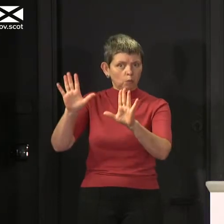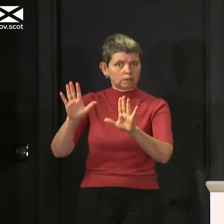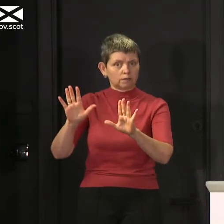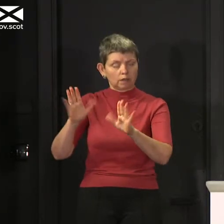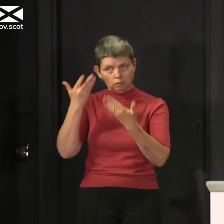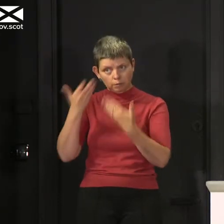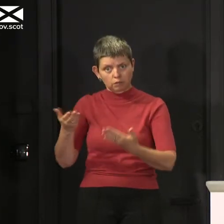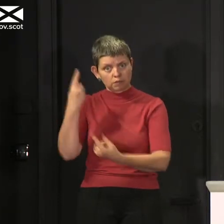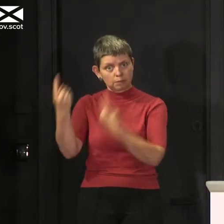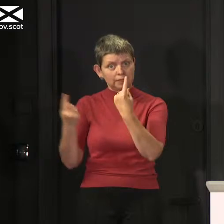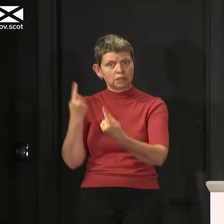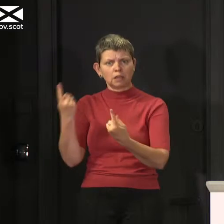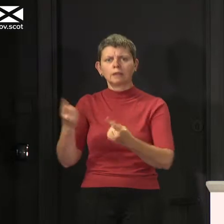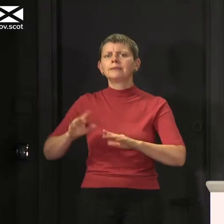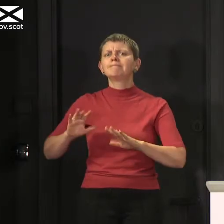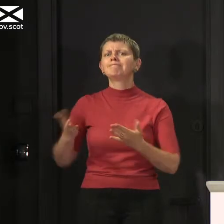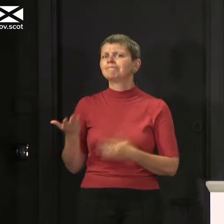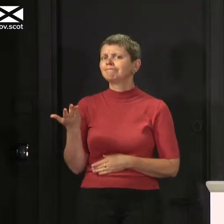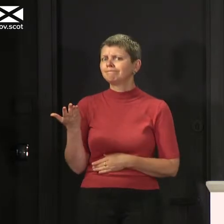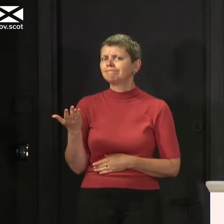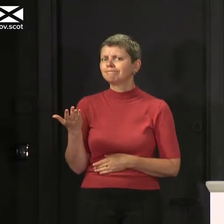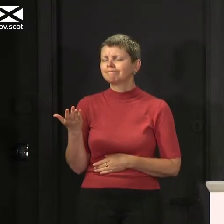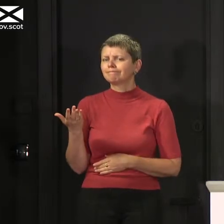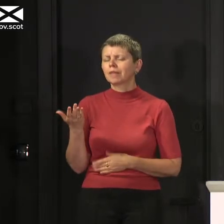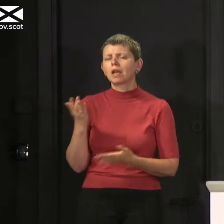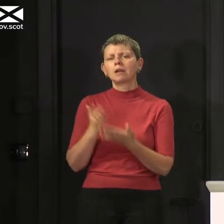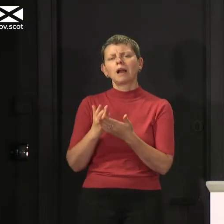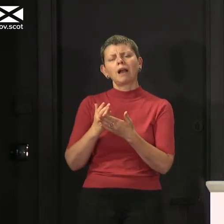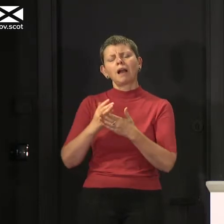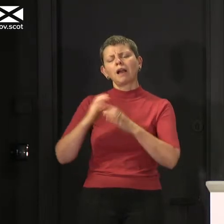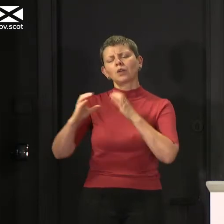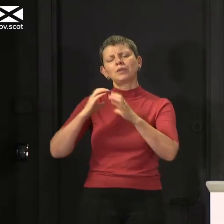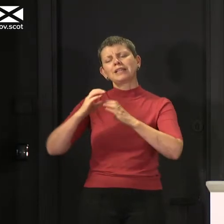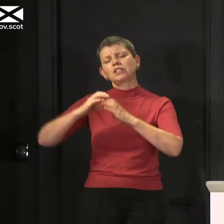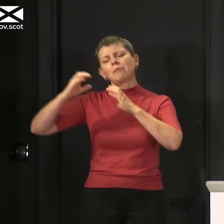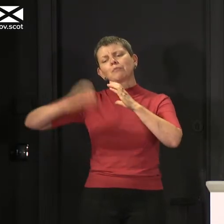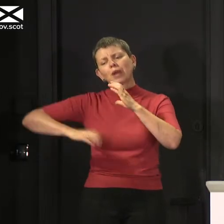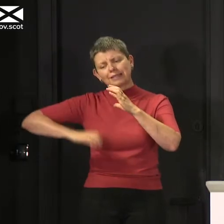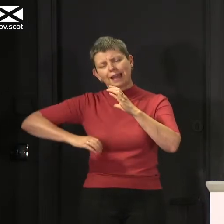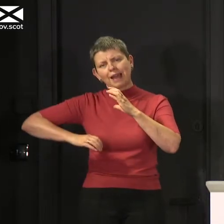other's opinions. There is not a breakdown of communication but the form and nature of